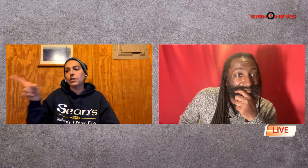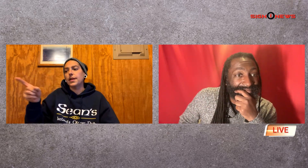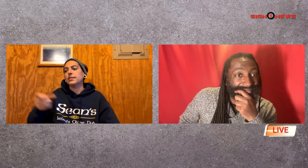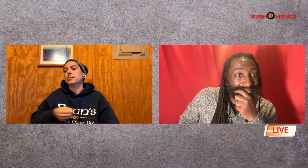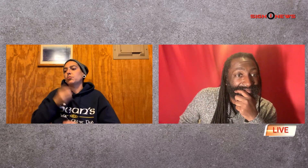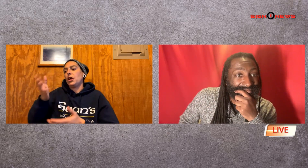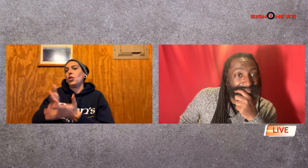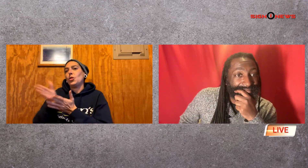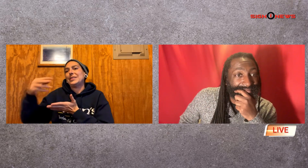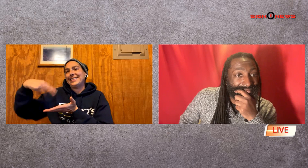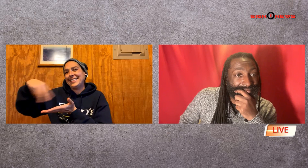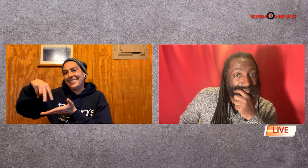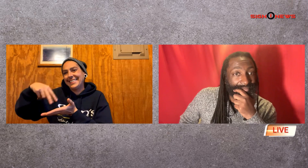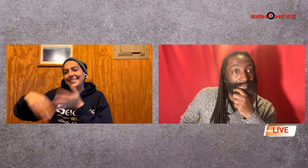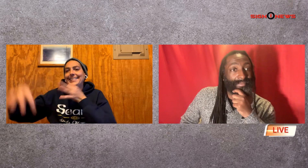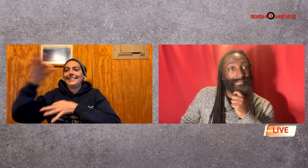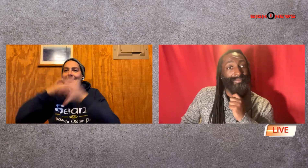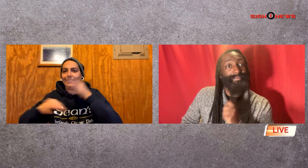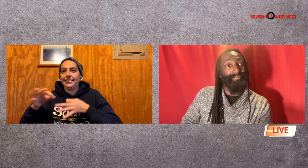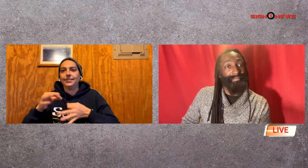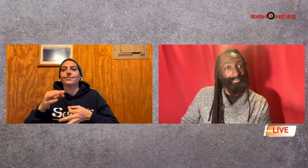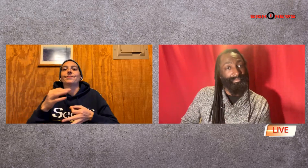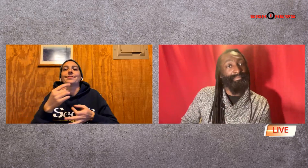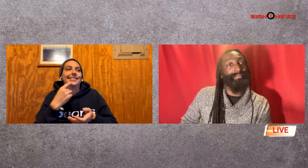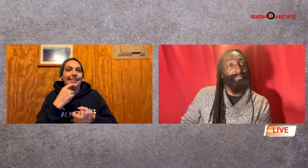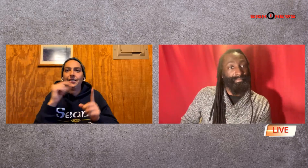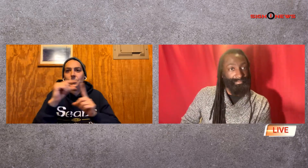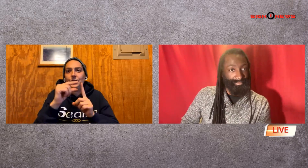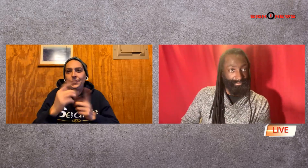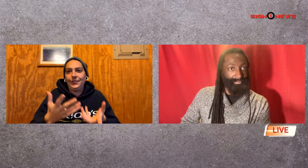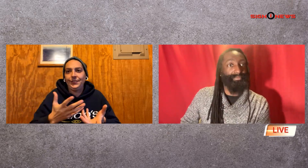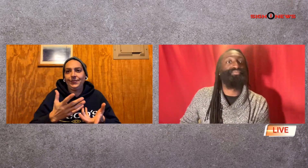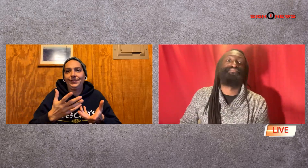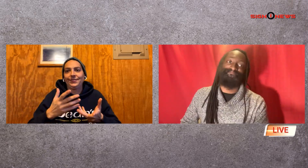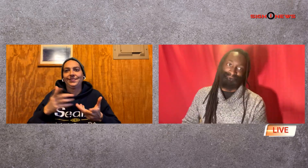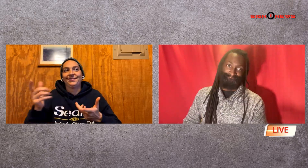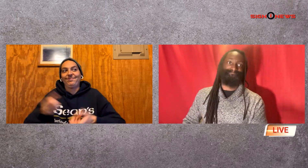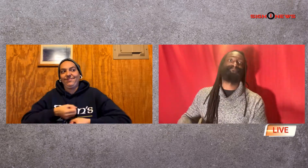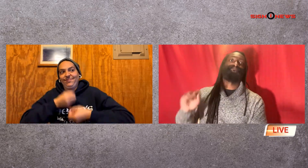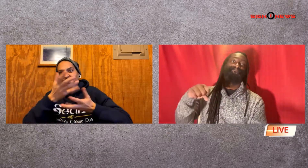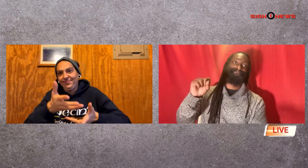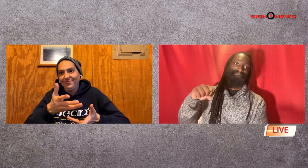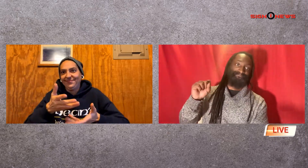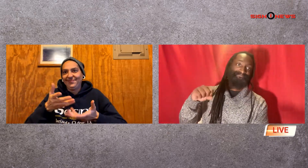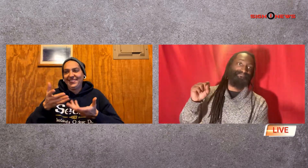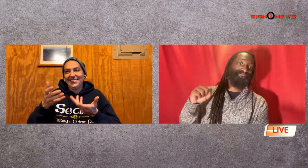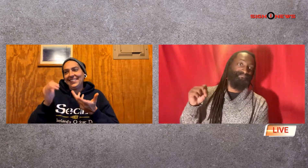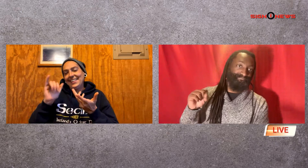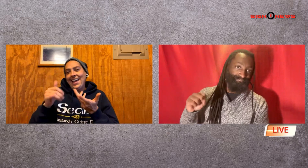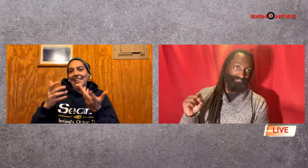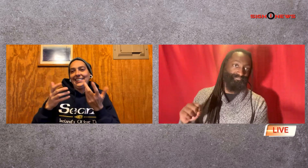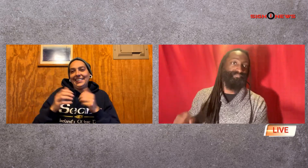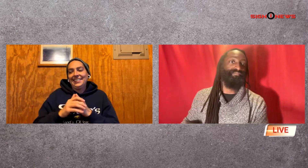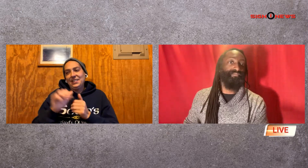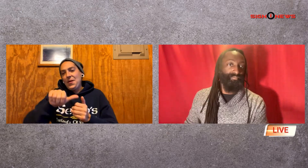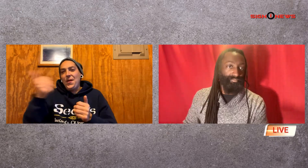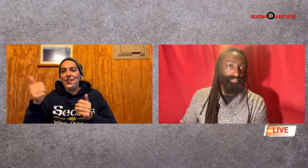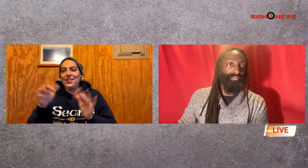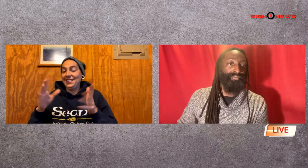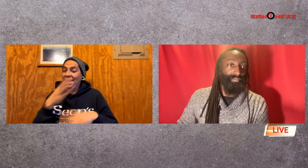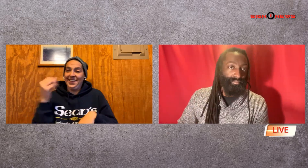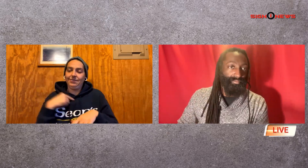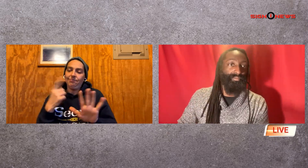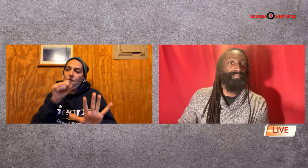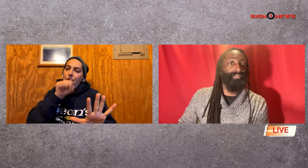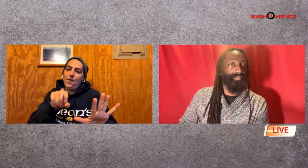express themselves through dance instead of words